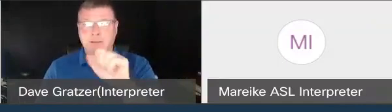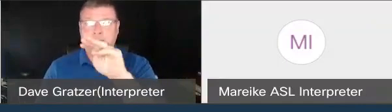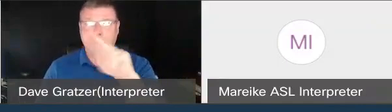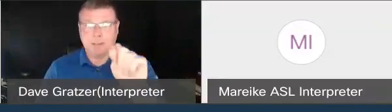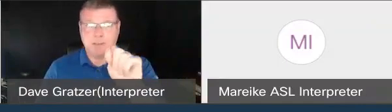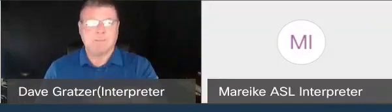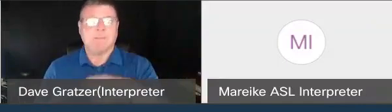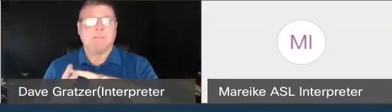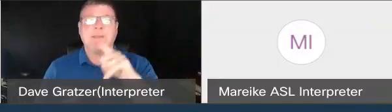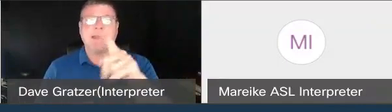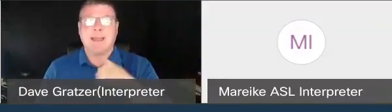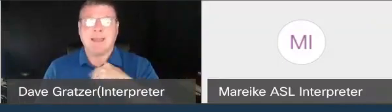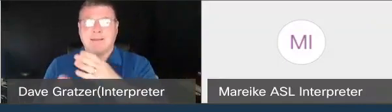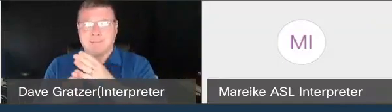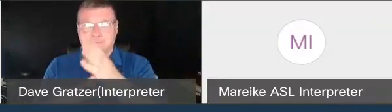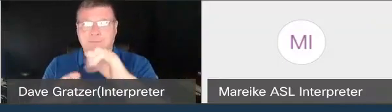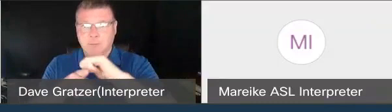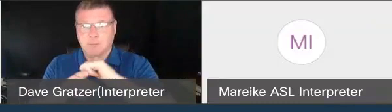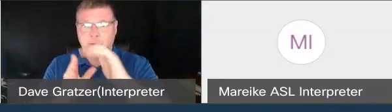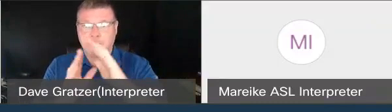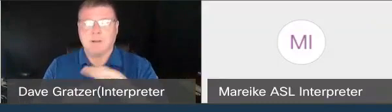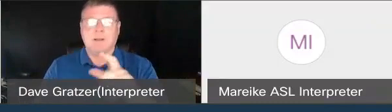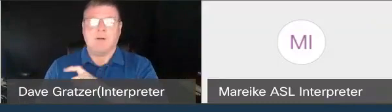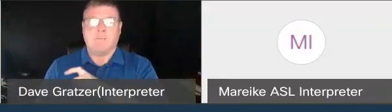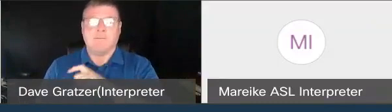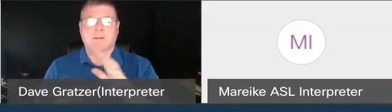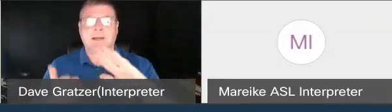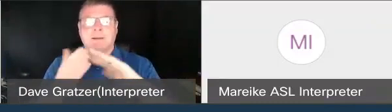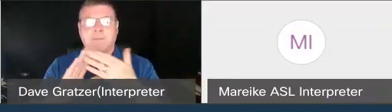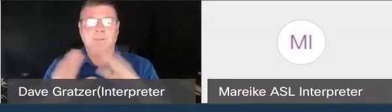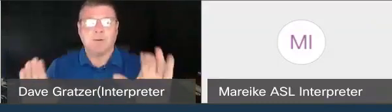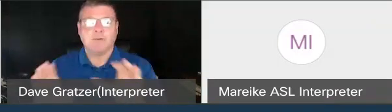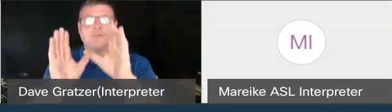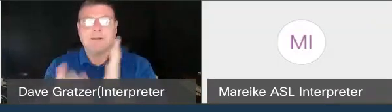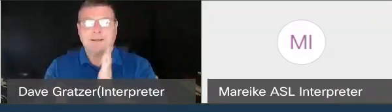He is a field training officer, a member of the community's Crisis Intervention Team